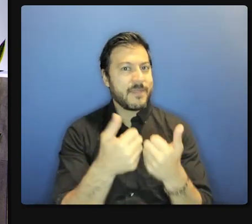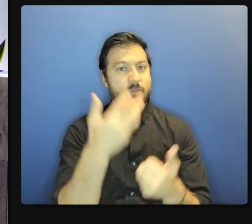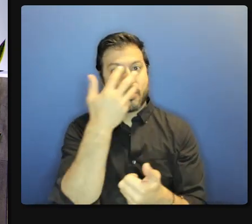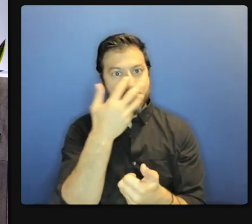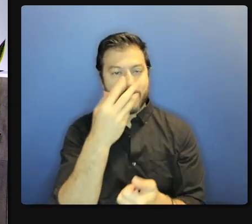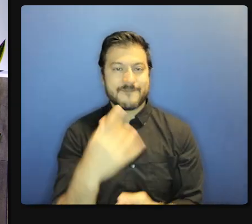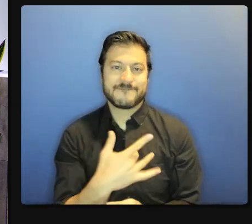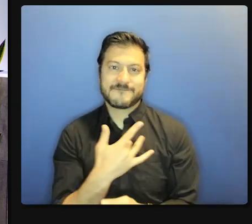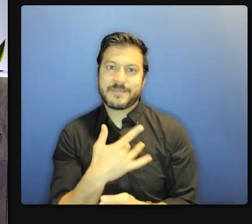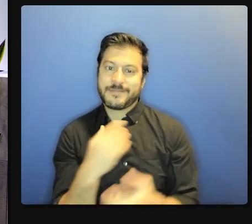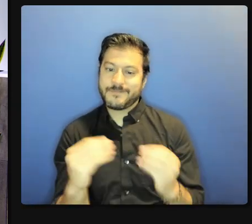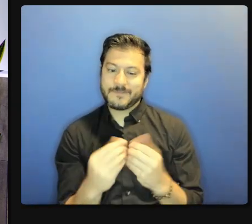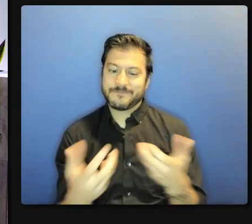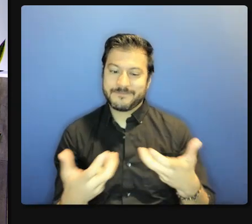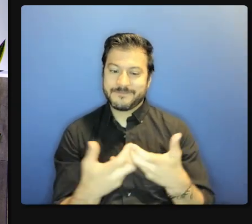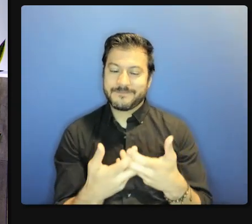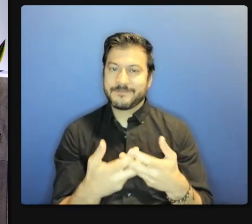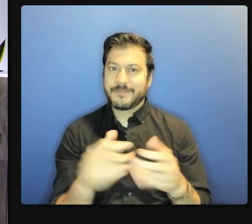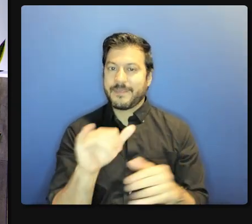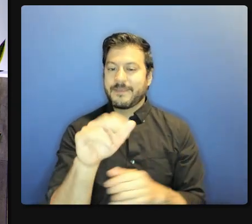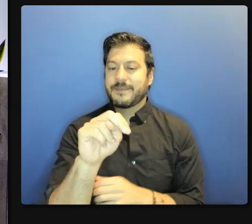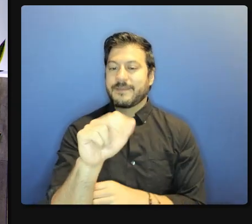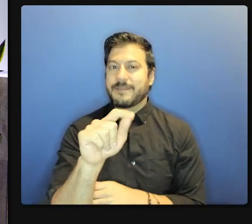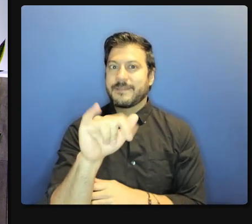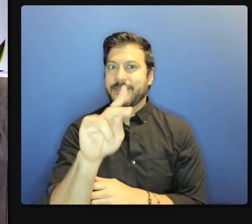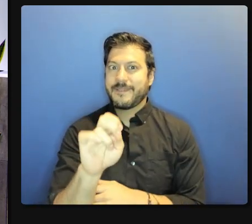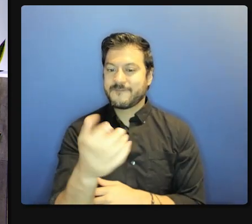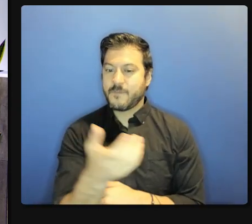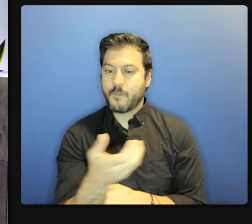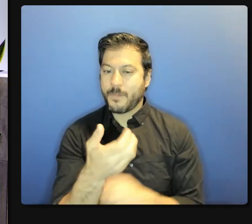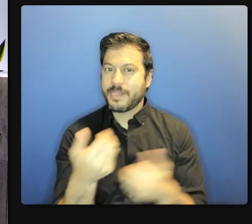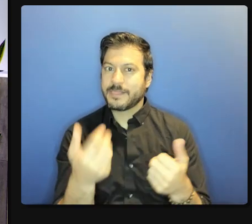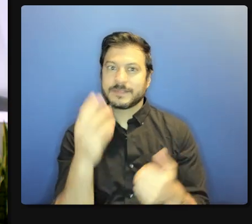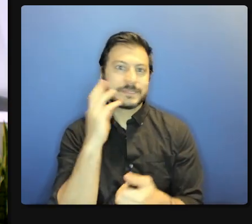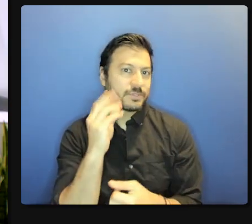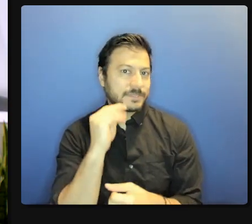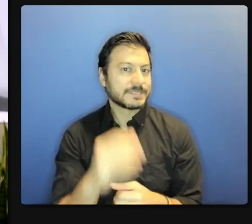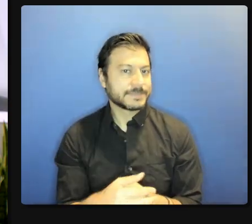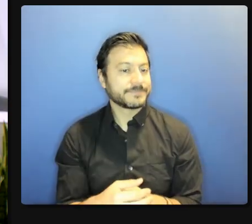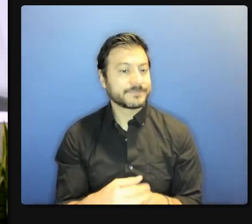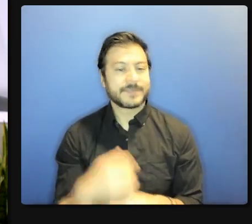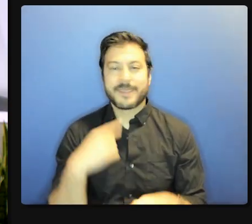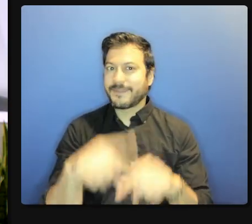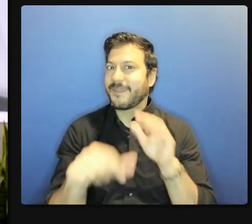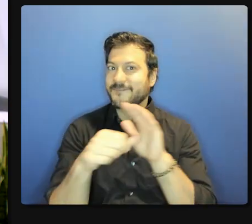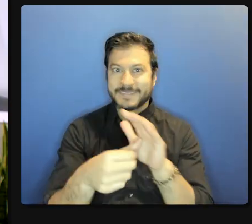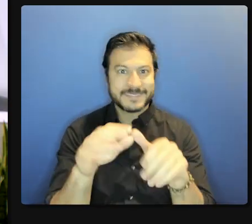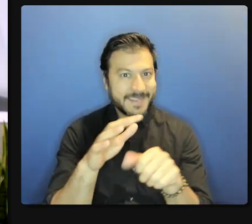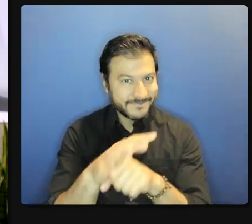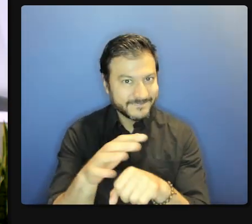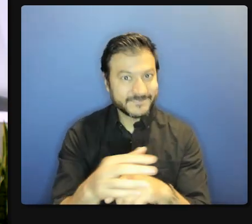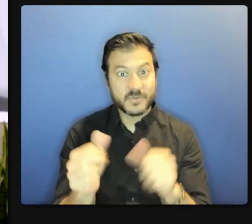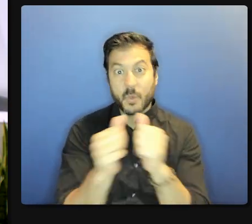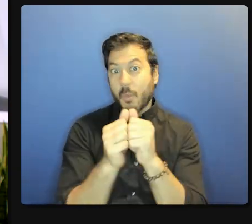to look and feel even closer to a native mobile gaming experience. And again, I cannot emphasize this enough,